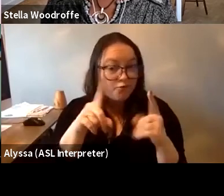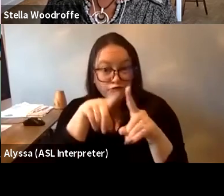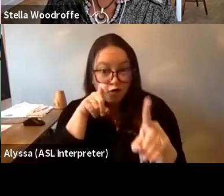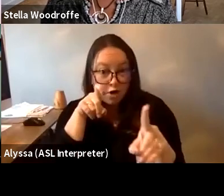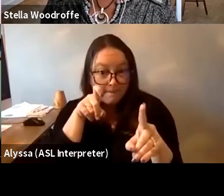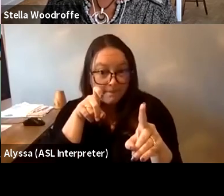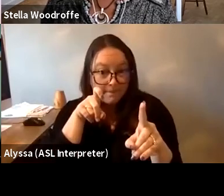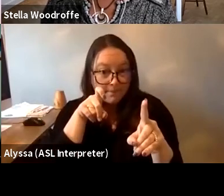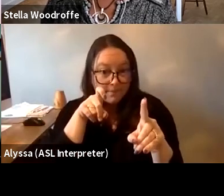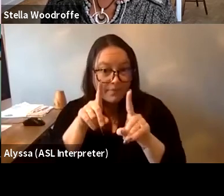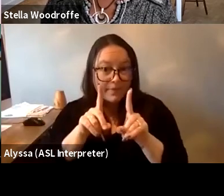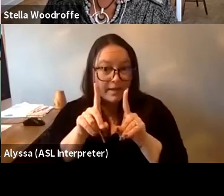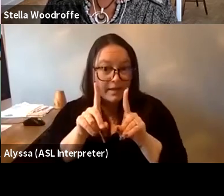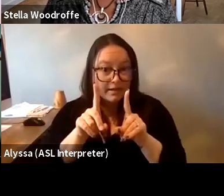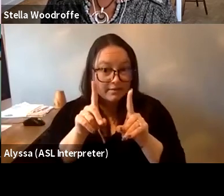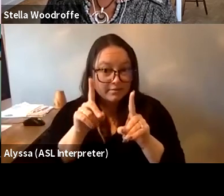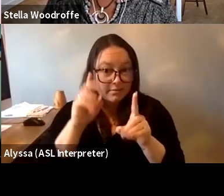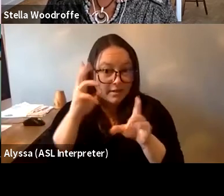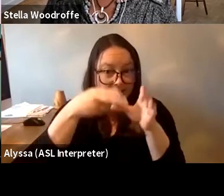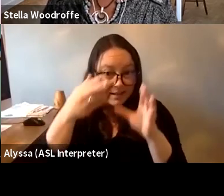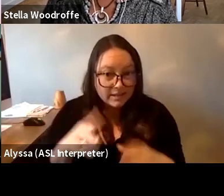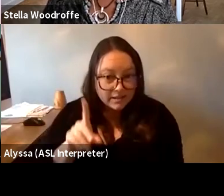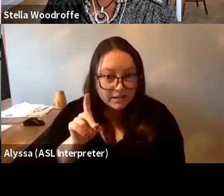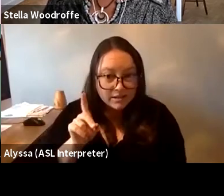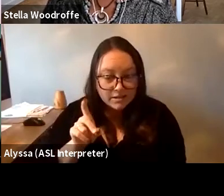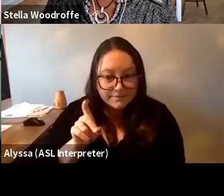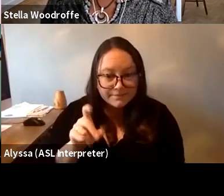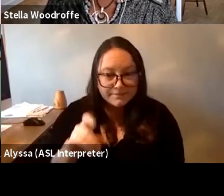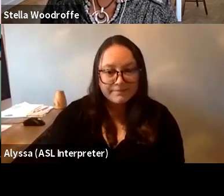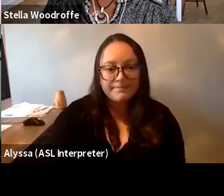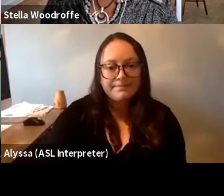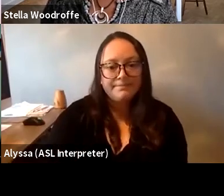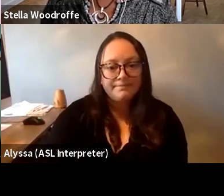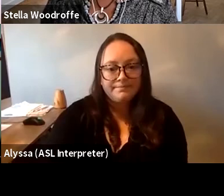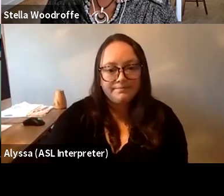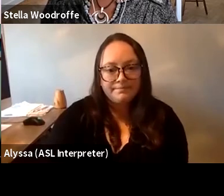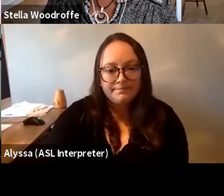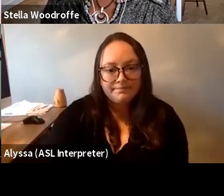questions for the attendees and this for this for as a parent, what